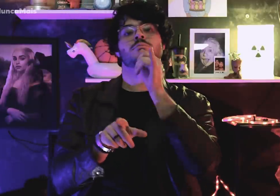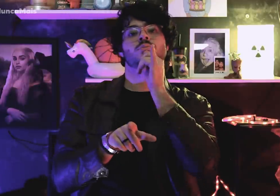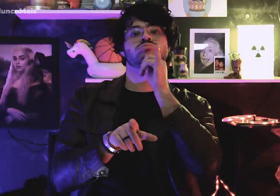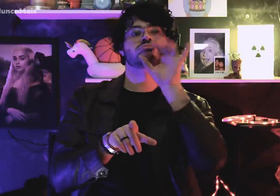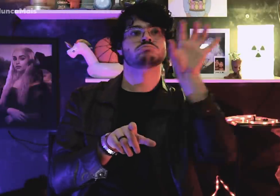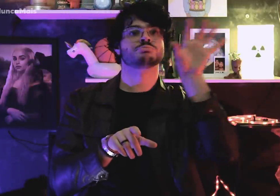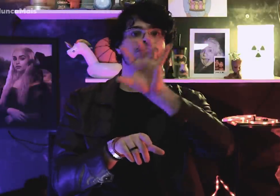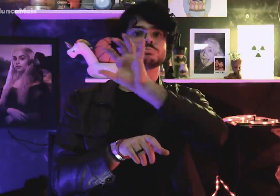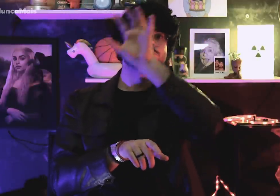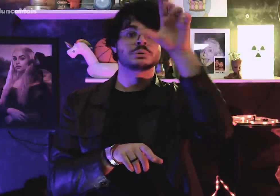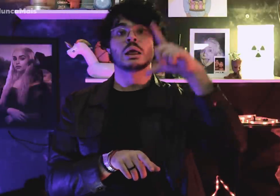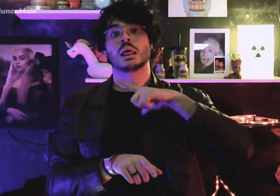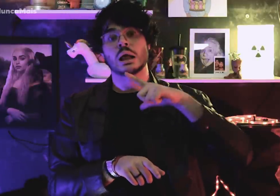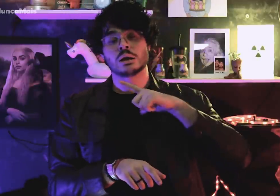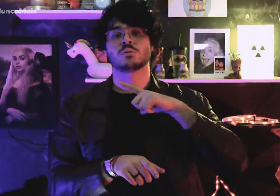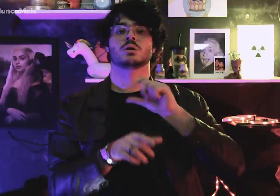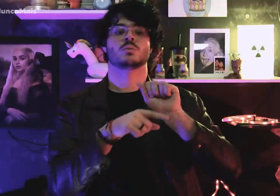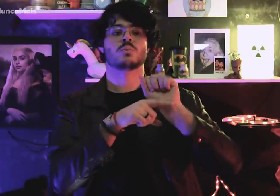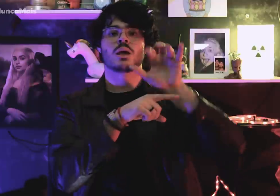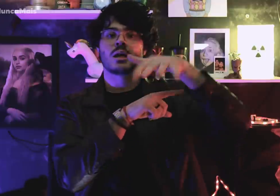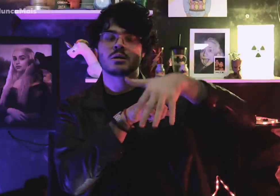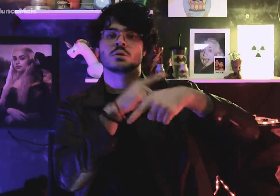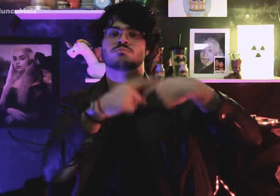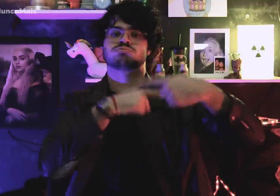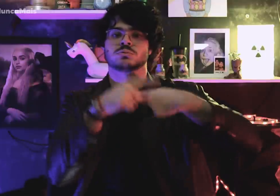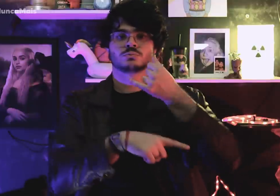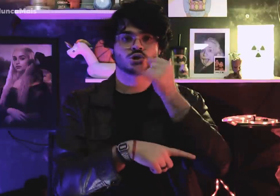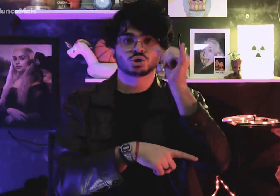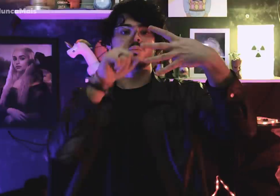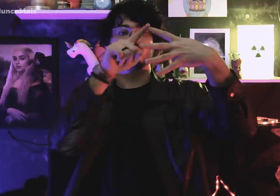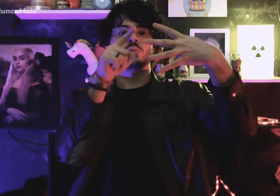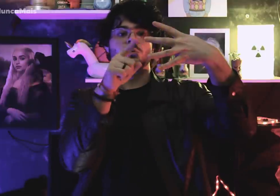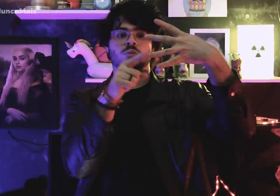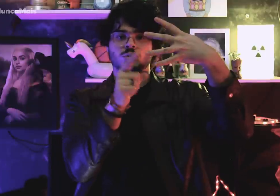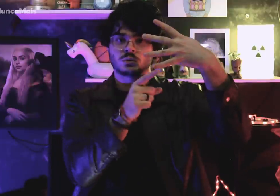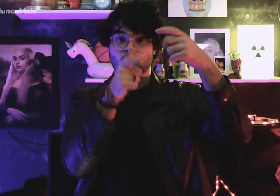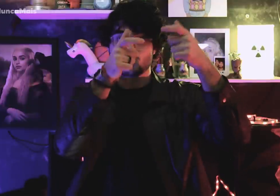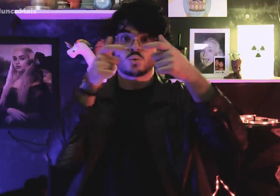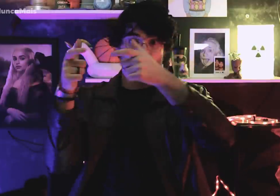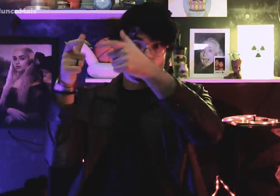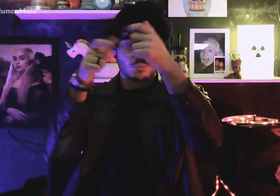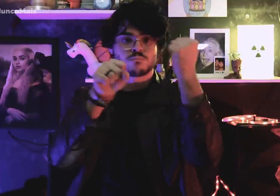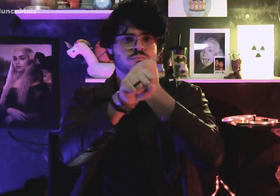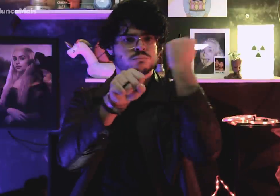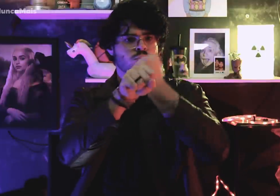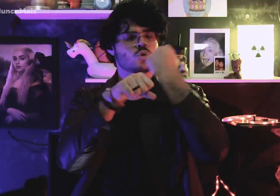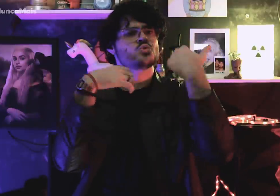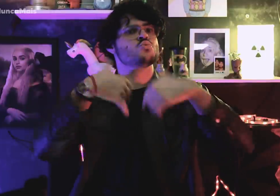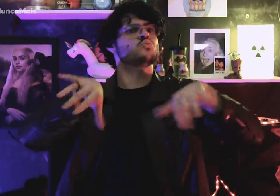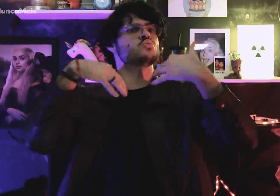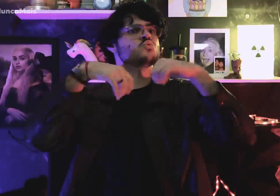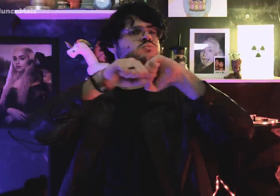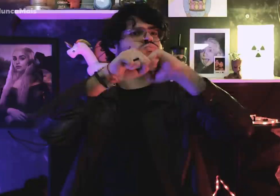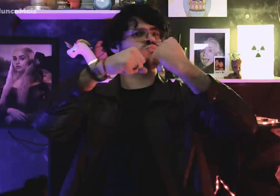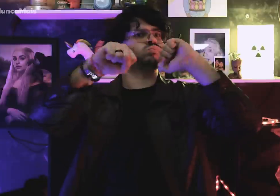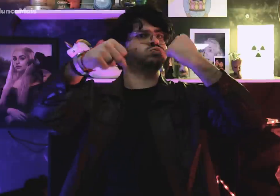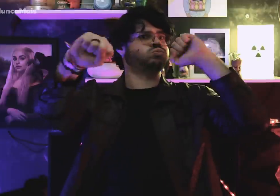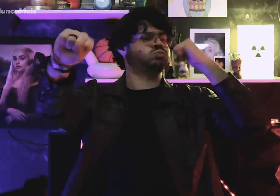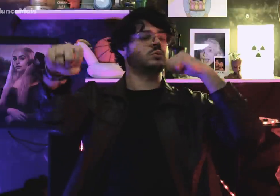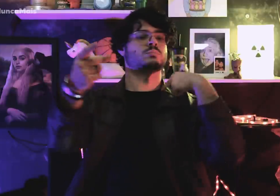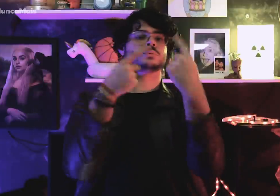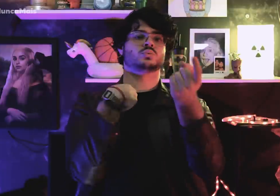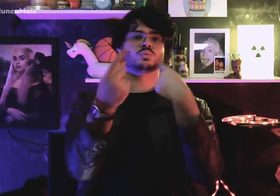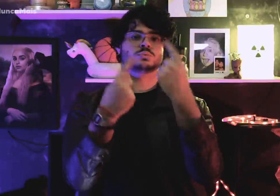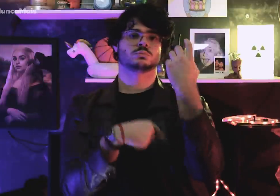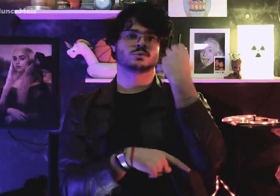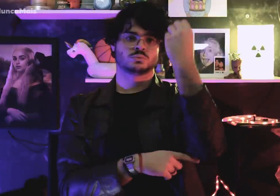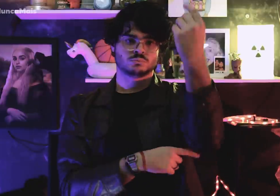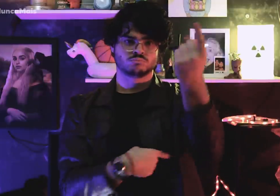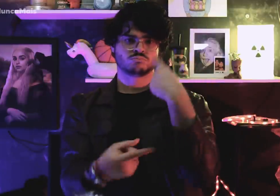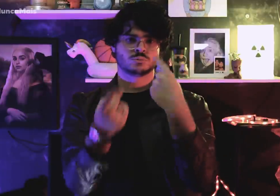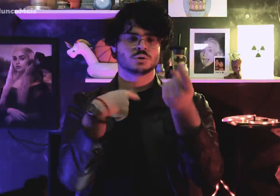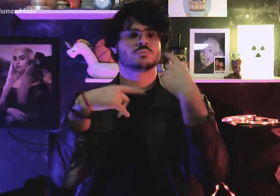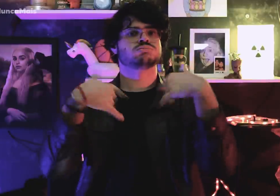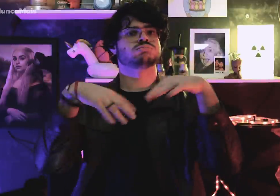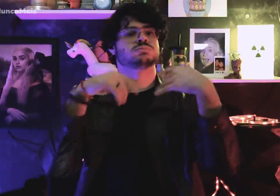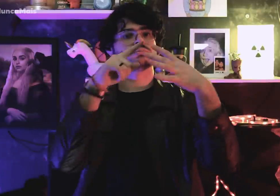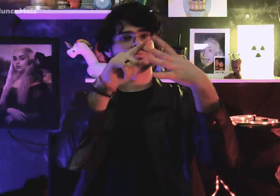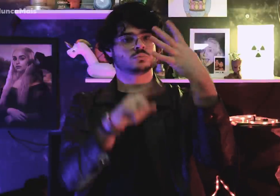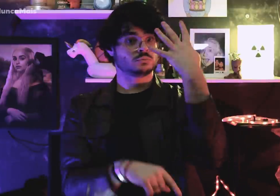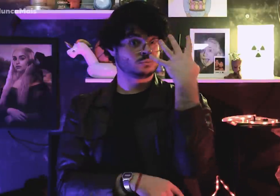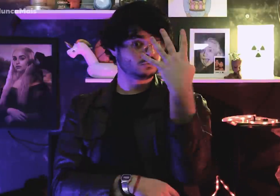implement major works such as: highways, hydroelectric,